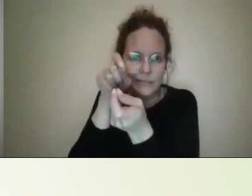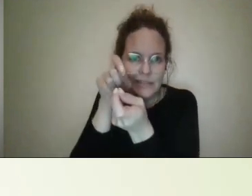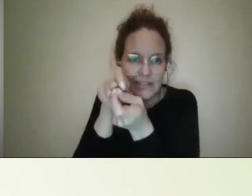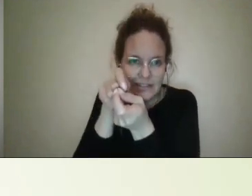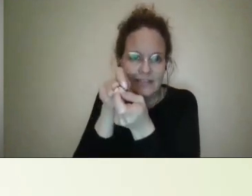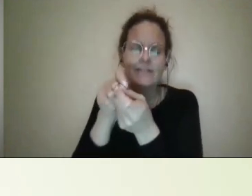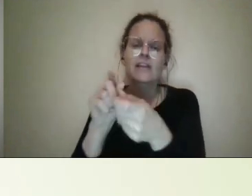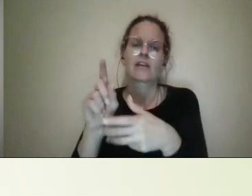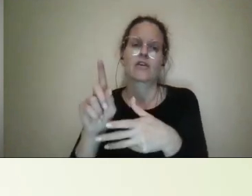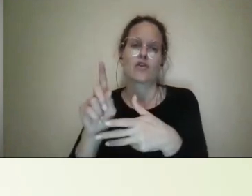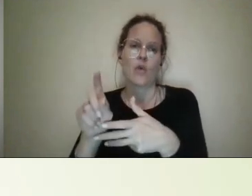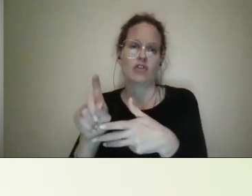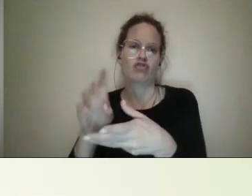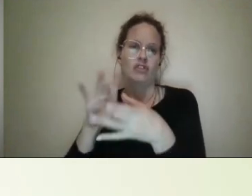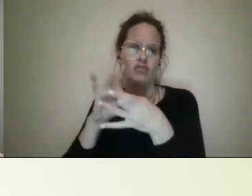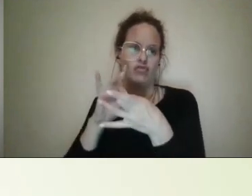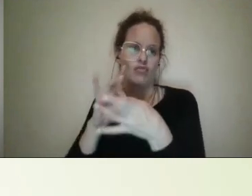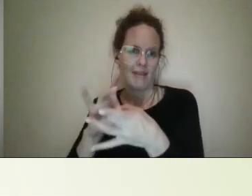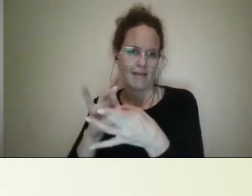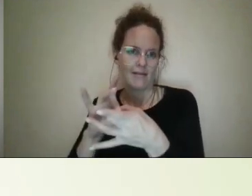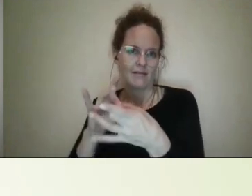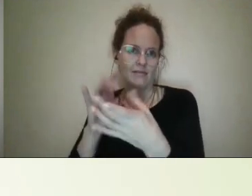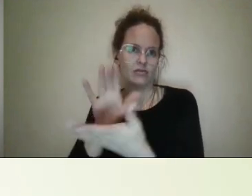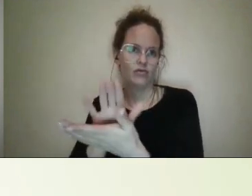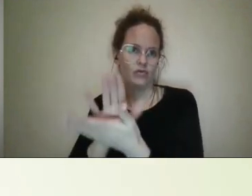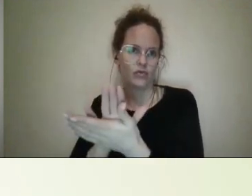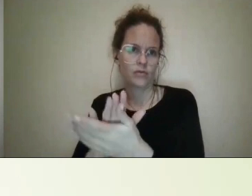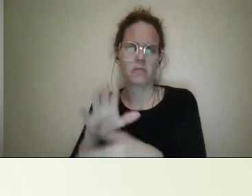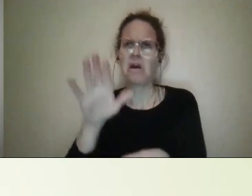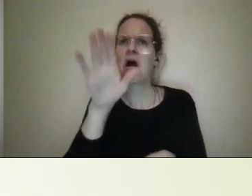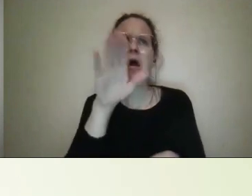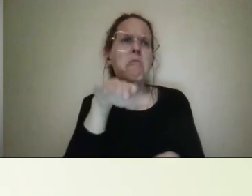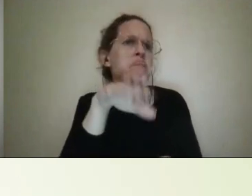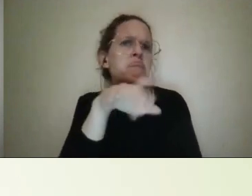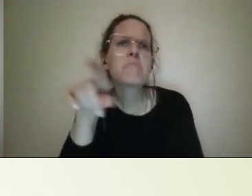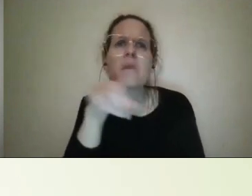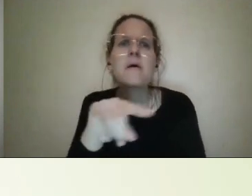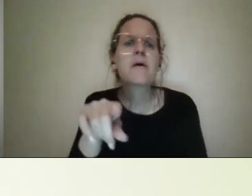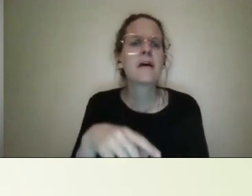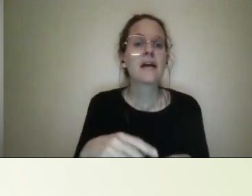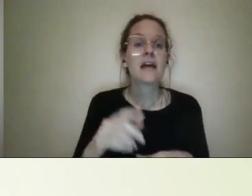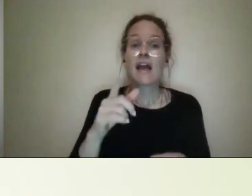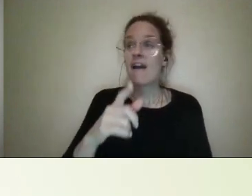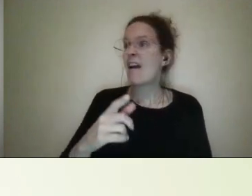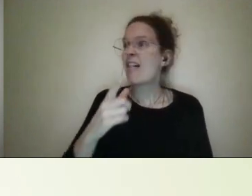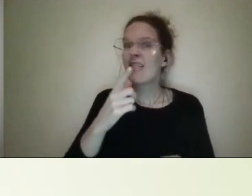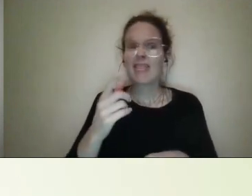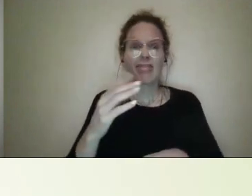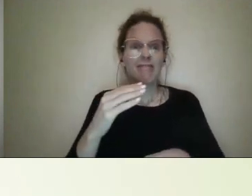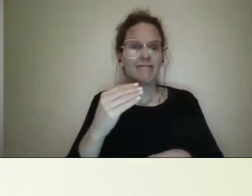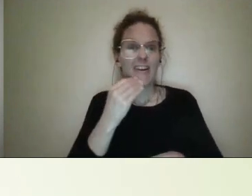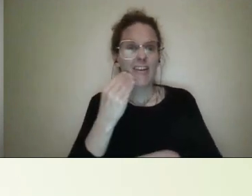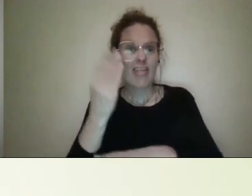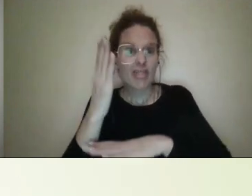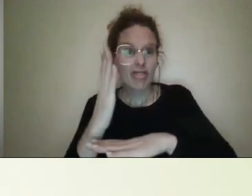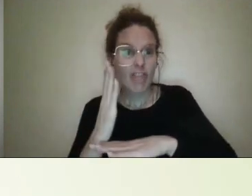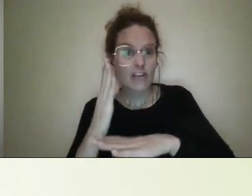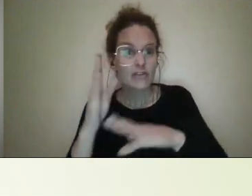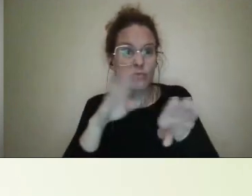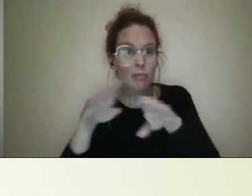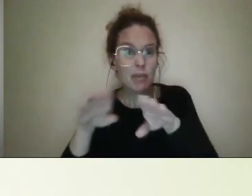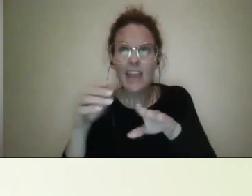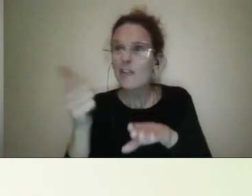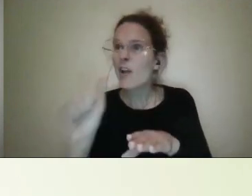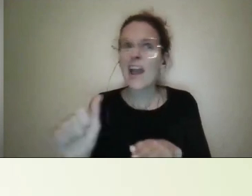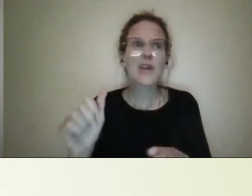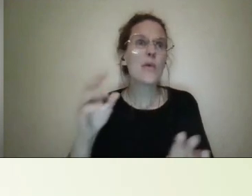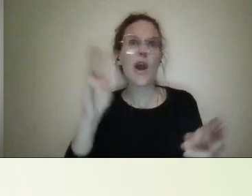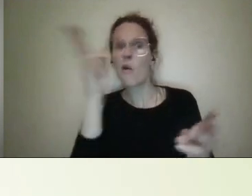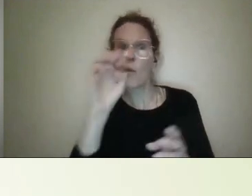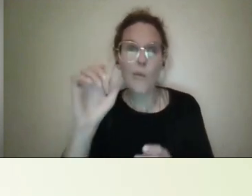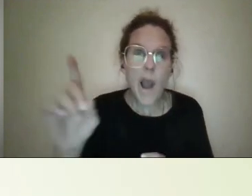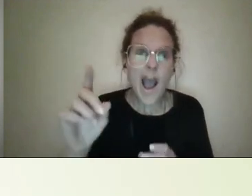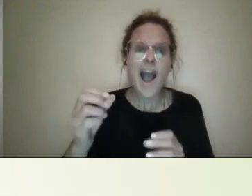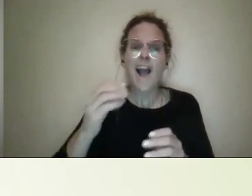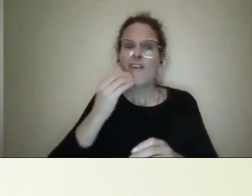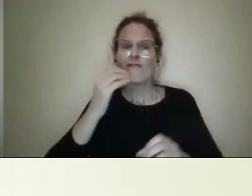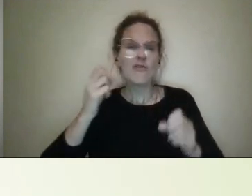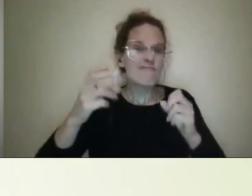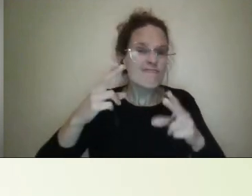related to the school. "Hey, anybody get rowdy at lunch today?" That gives you an idea of who's a